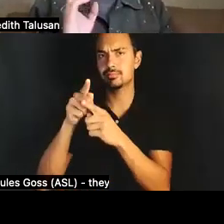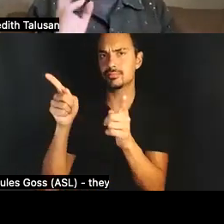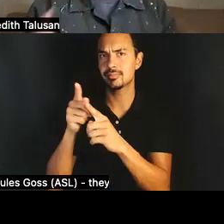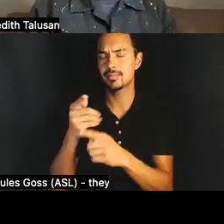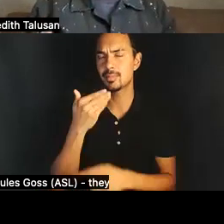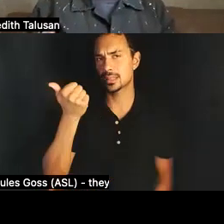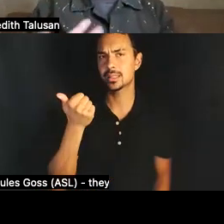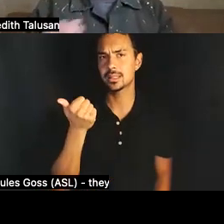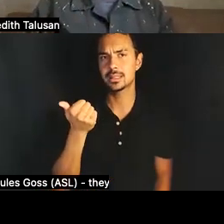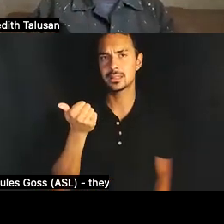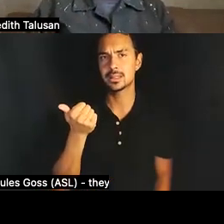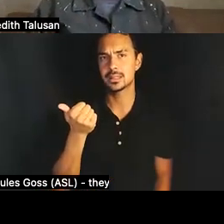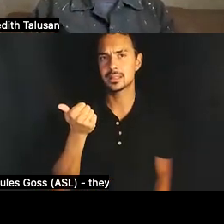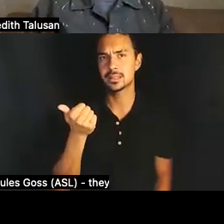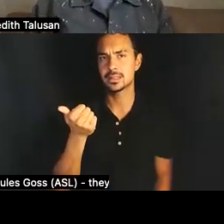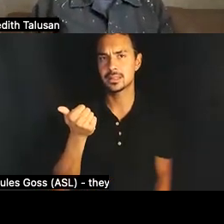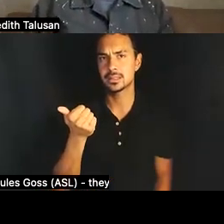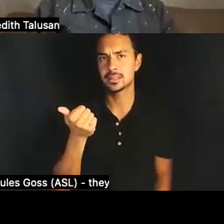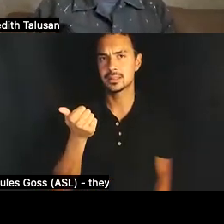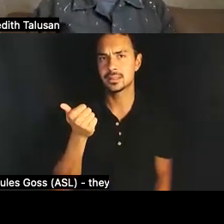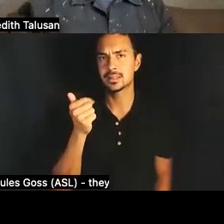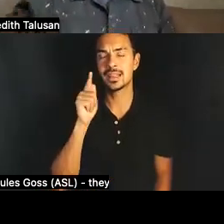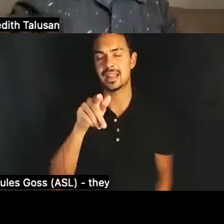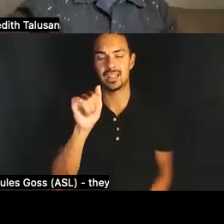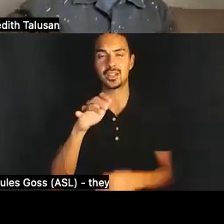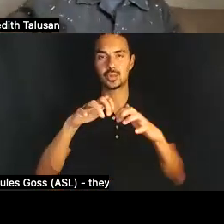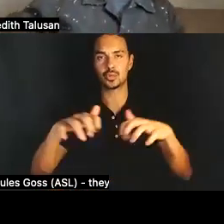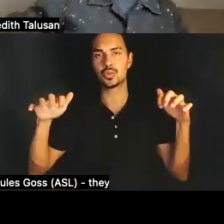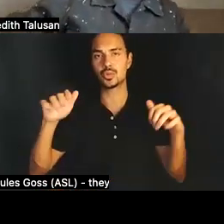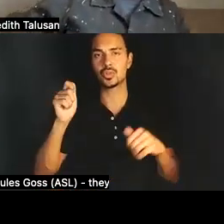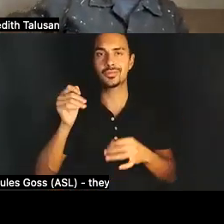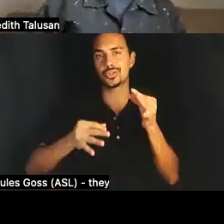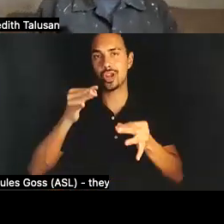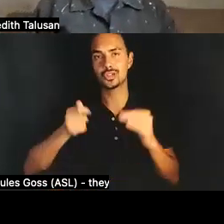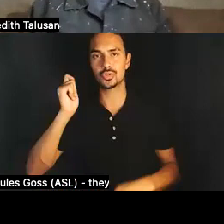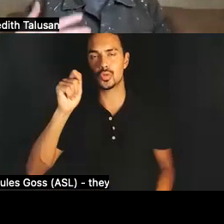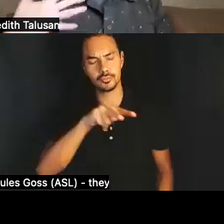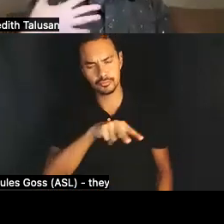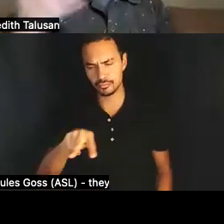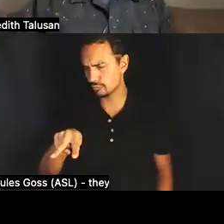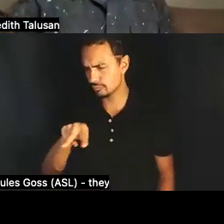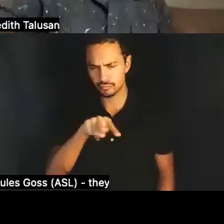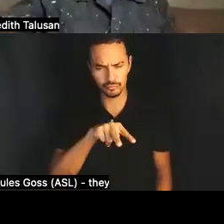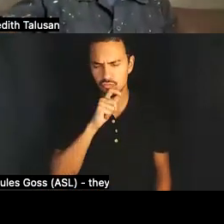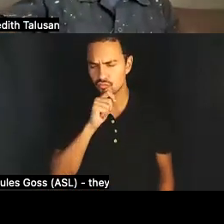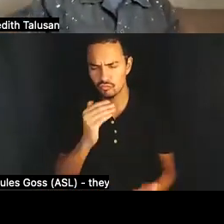would be or the jurors would be drawn to. An obstacle it worked!